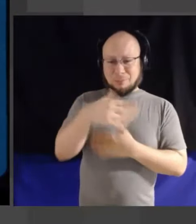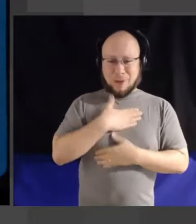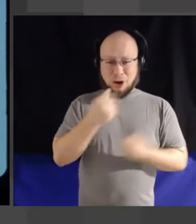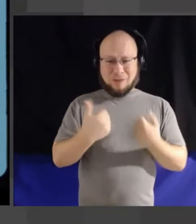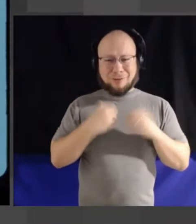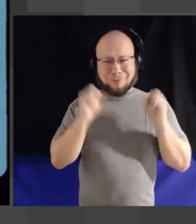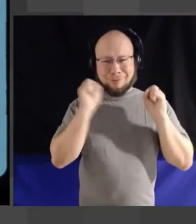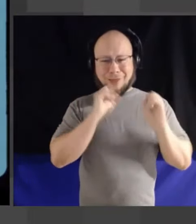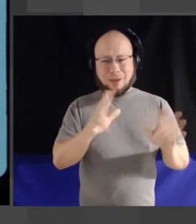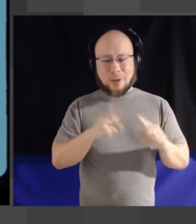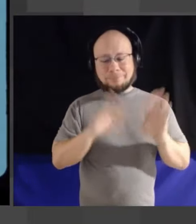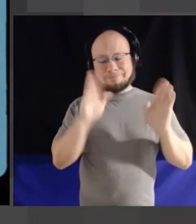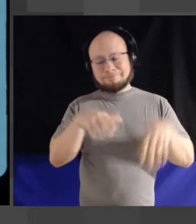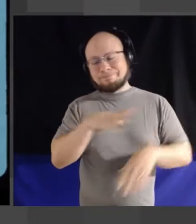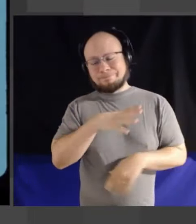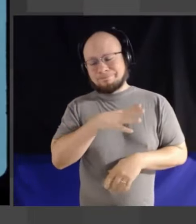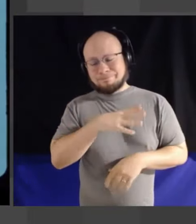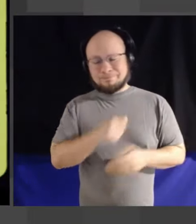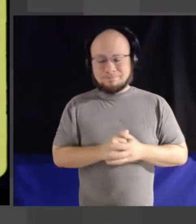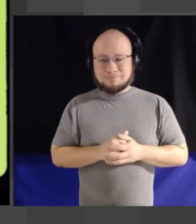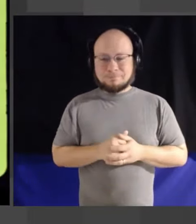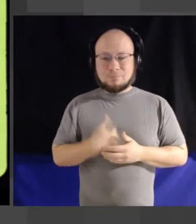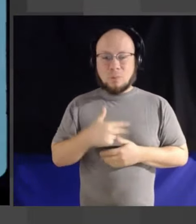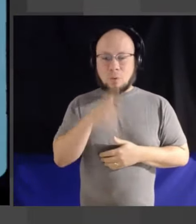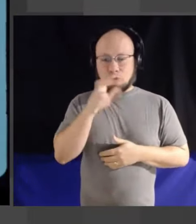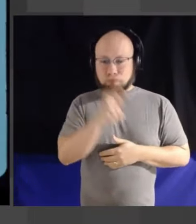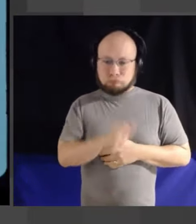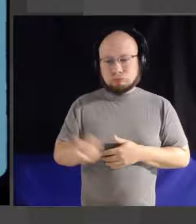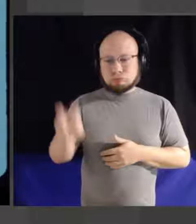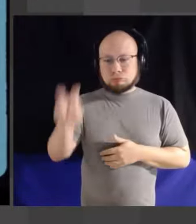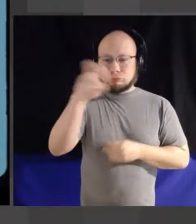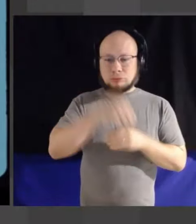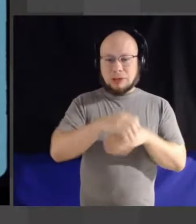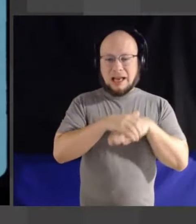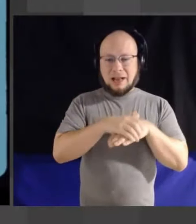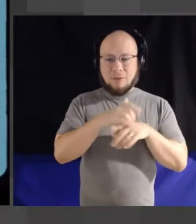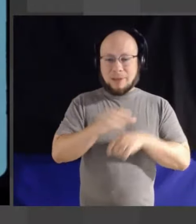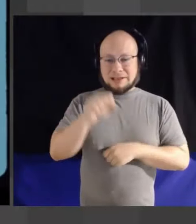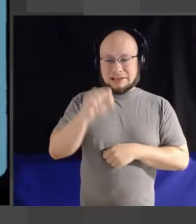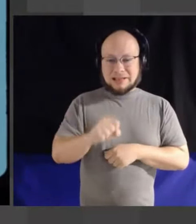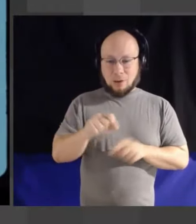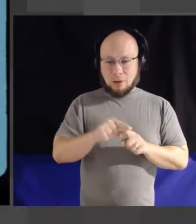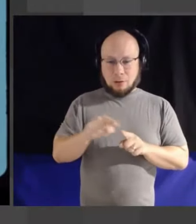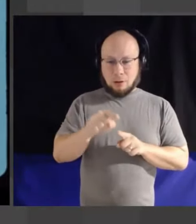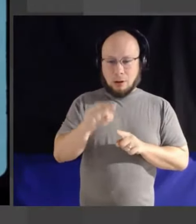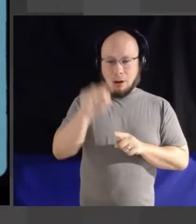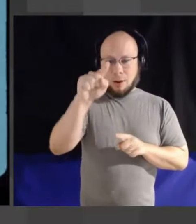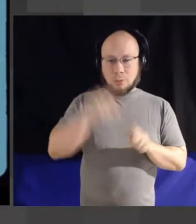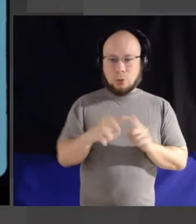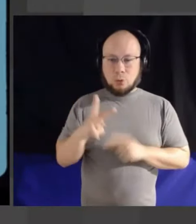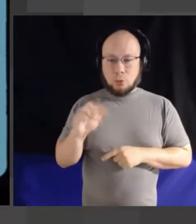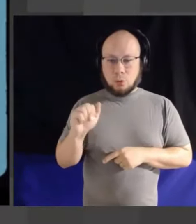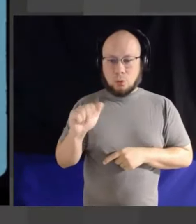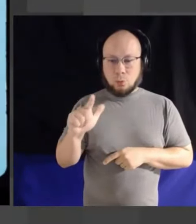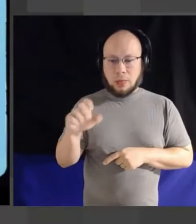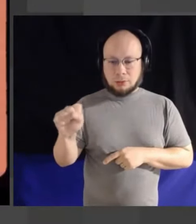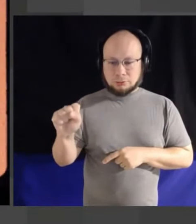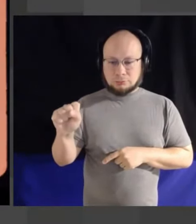DAYS. WE ARE EMBARKING ON A GRAND TOUR OF ENGLAND GOING FROM THE SOUTH COAST UP TO WALES AND IT'S